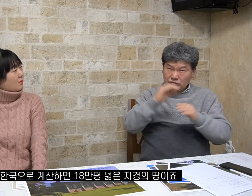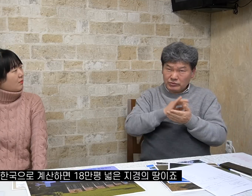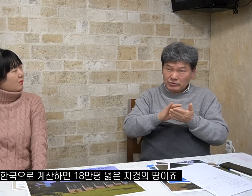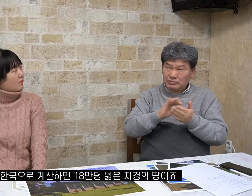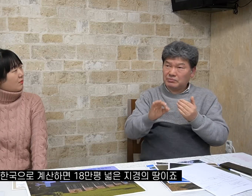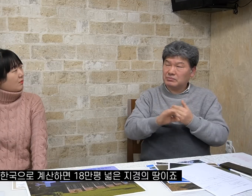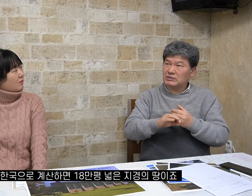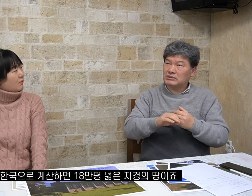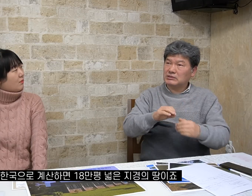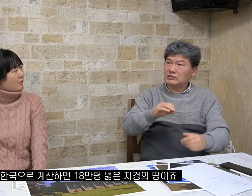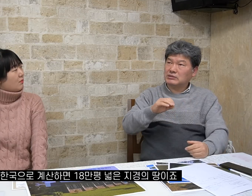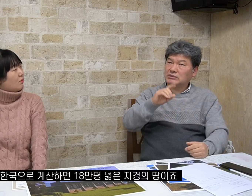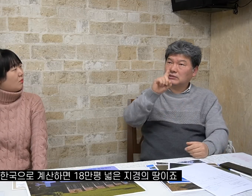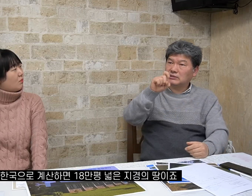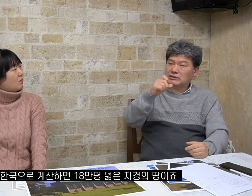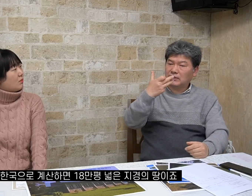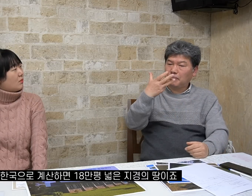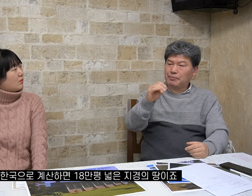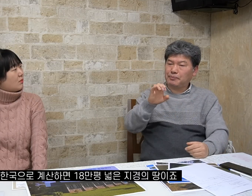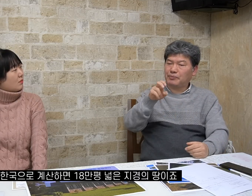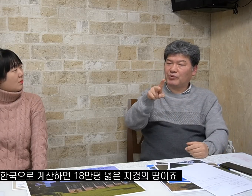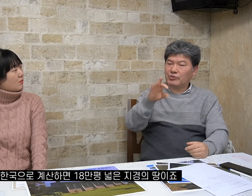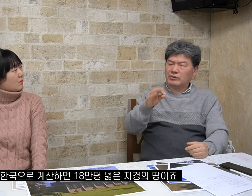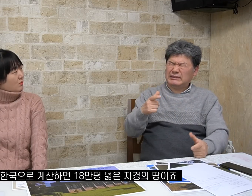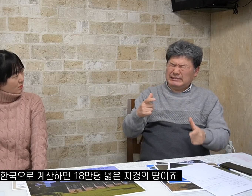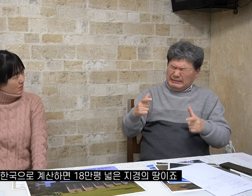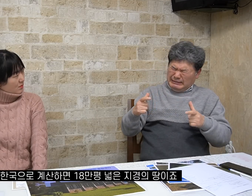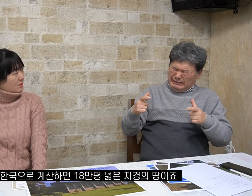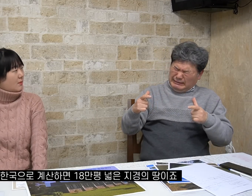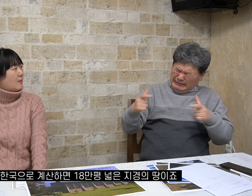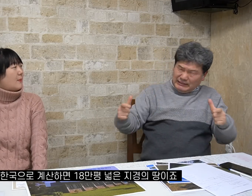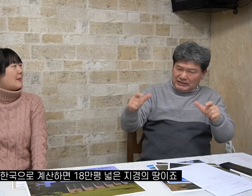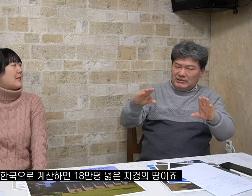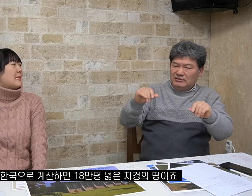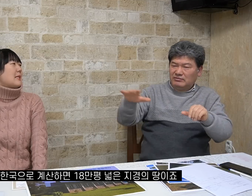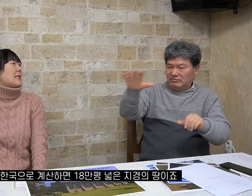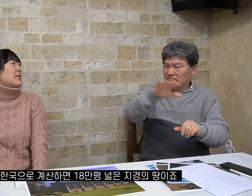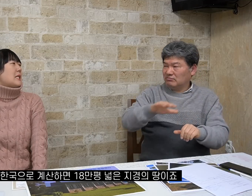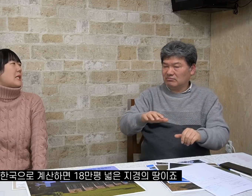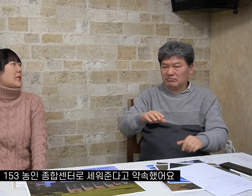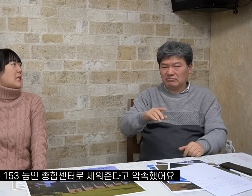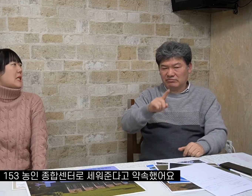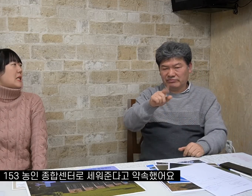which is 180,000 pyeong of land in Korea.